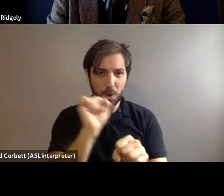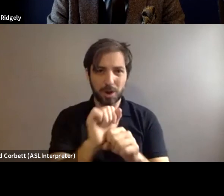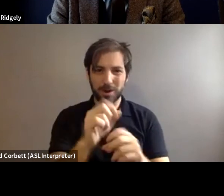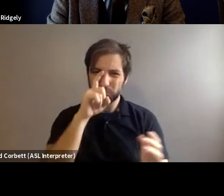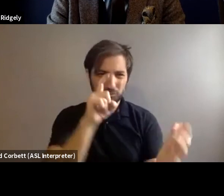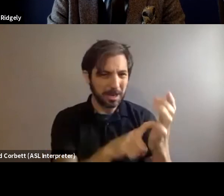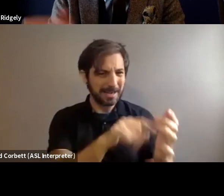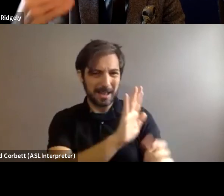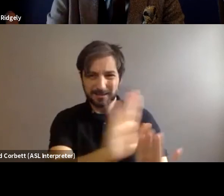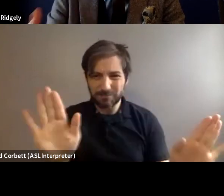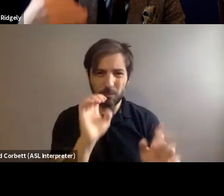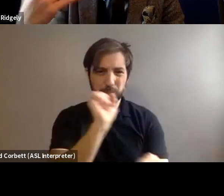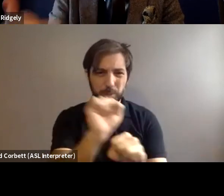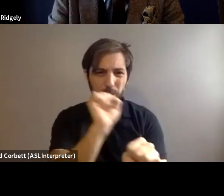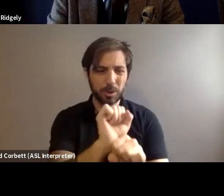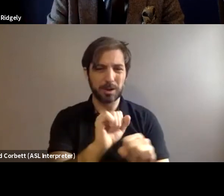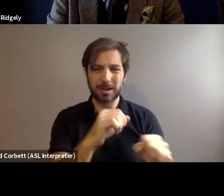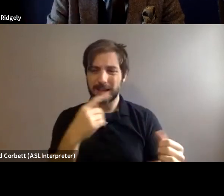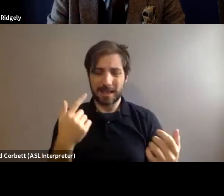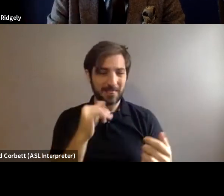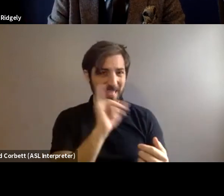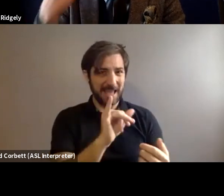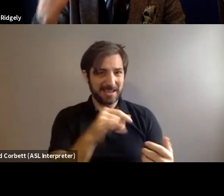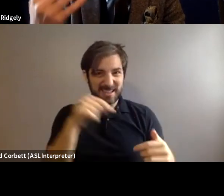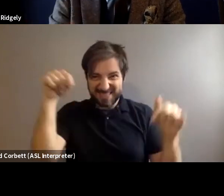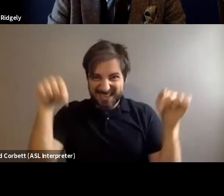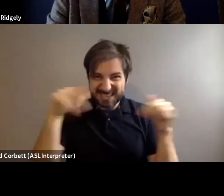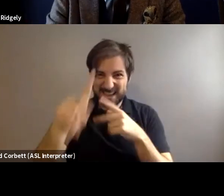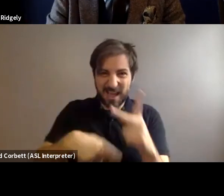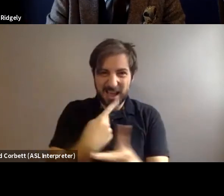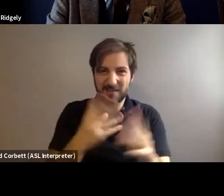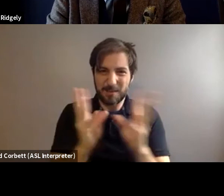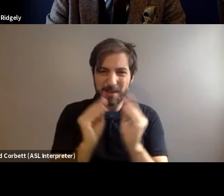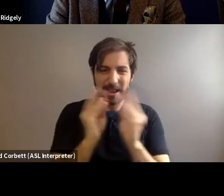i think is going to help us all stay motivated and keep it front of mind so that we don't